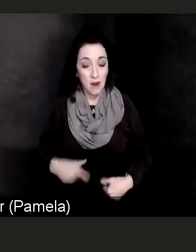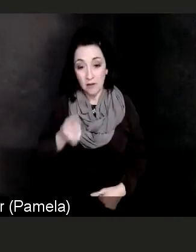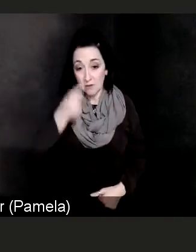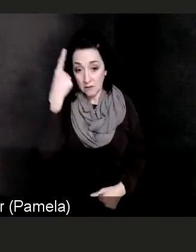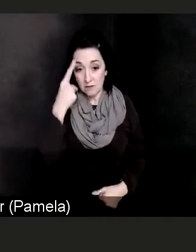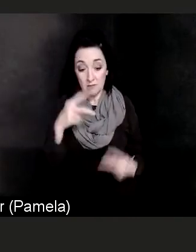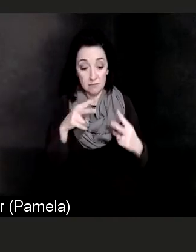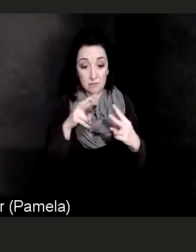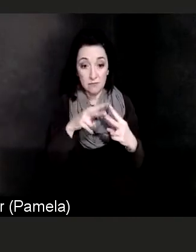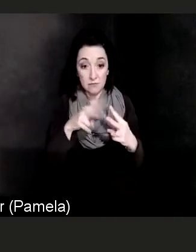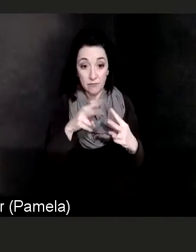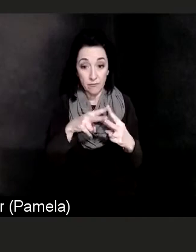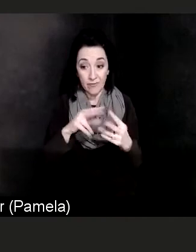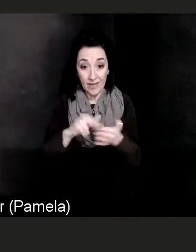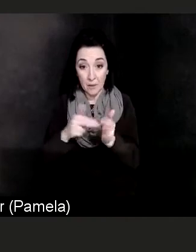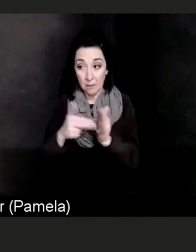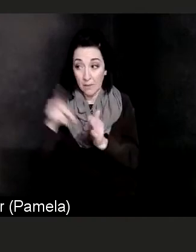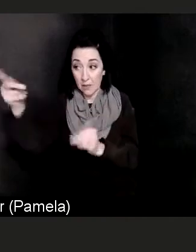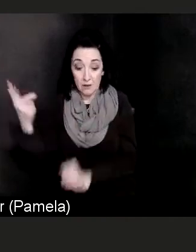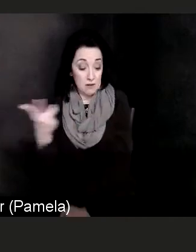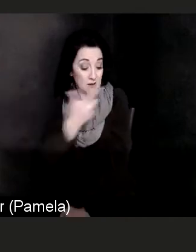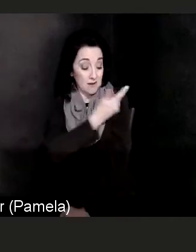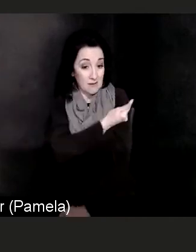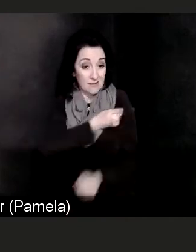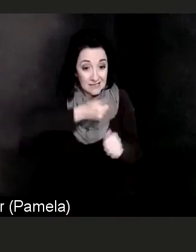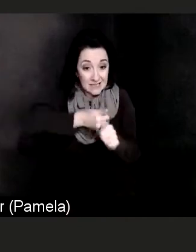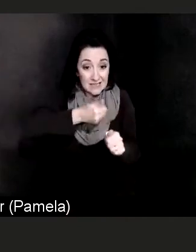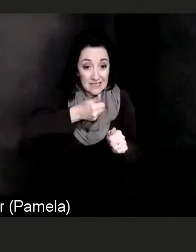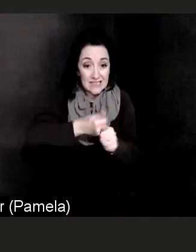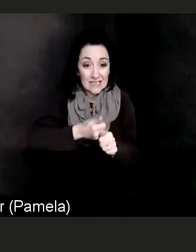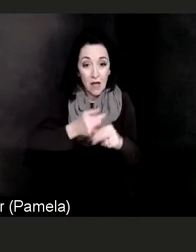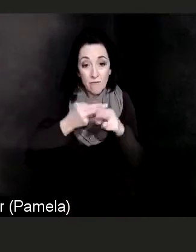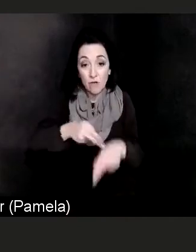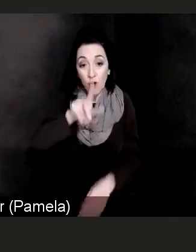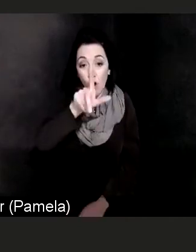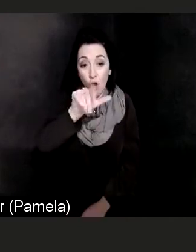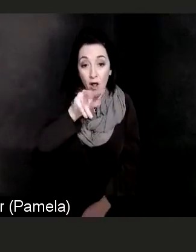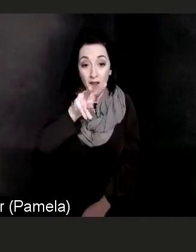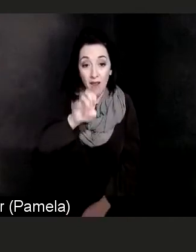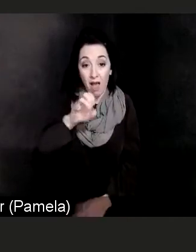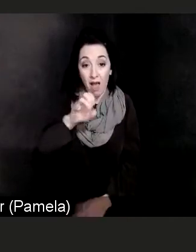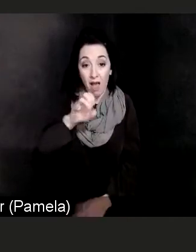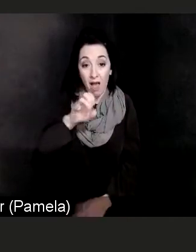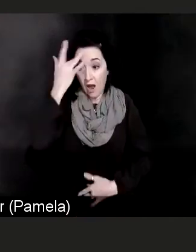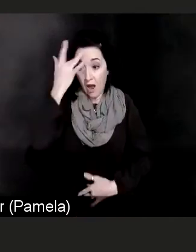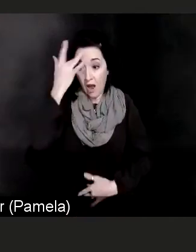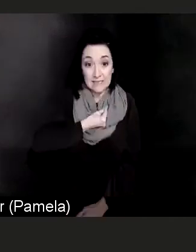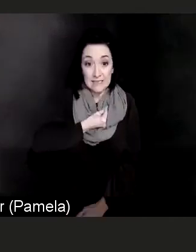So I'll repeat that again. So none, neither of those, the Moderna or the Pfizer vaccine